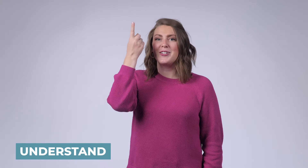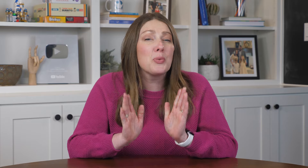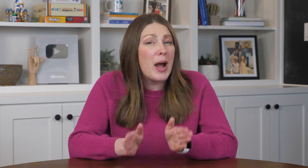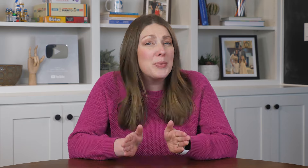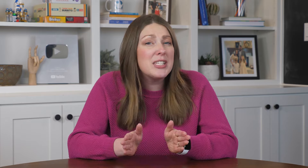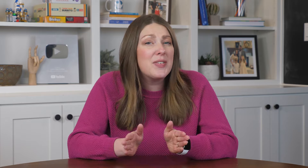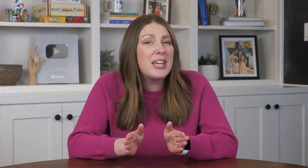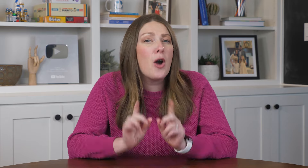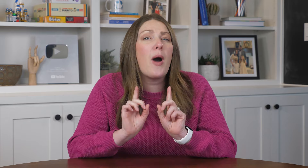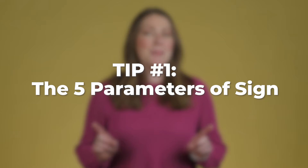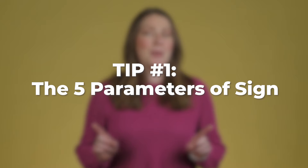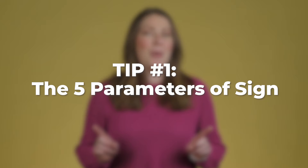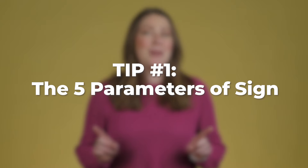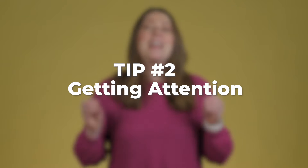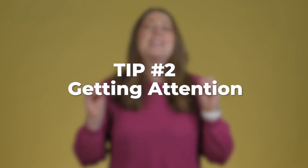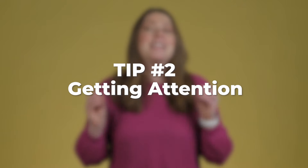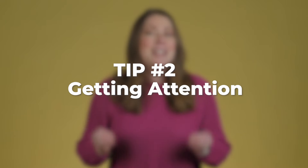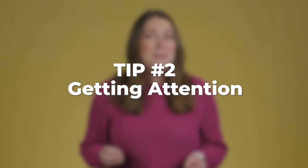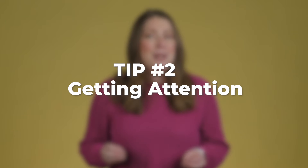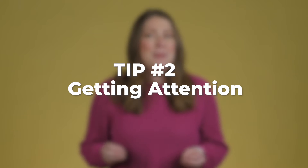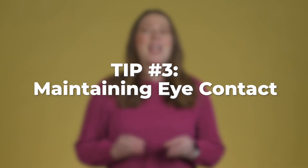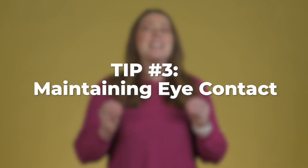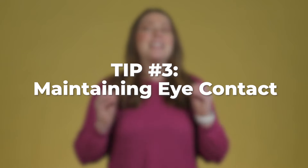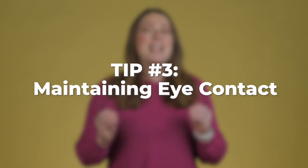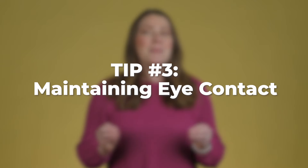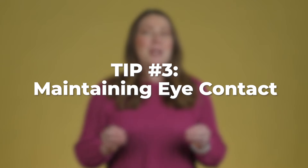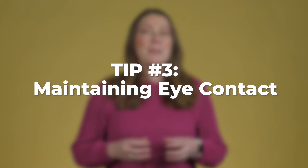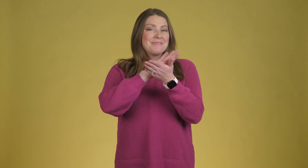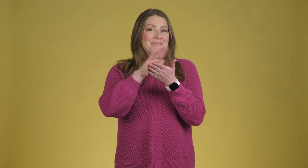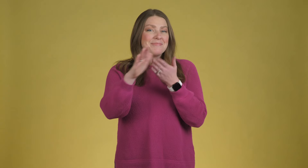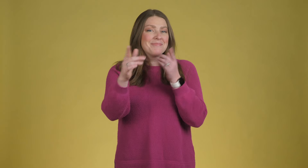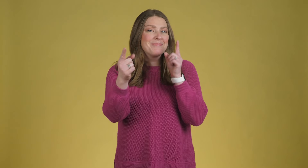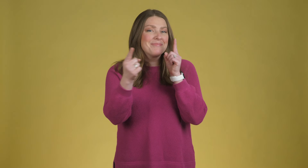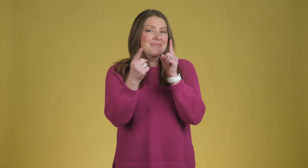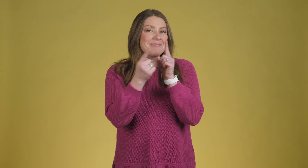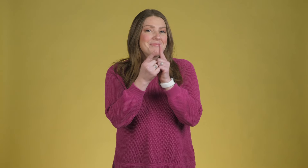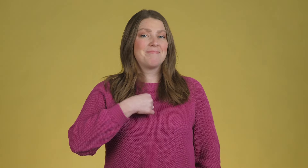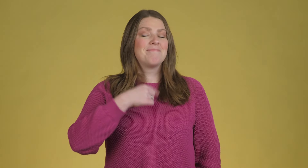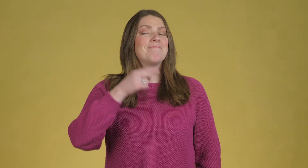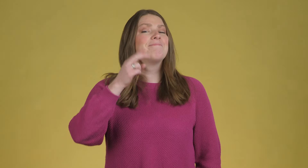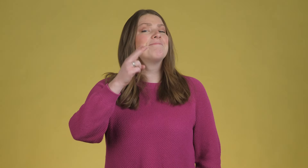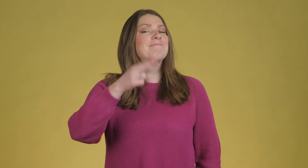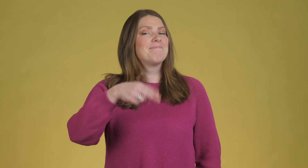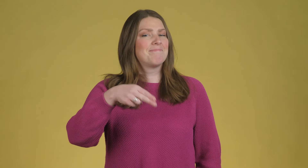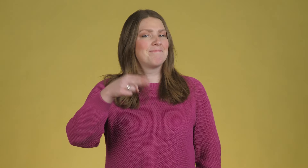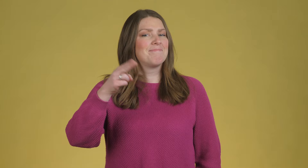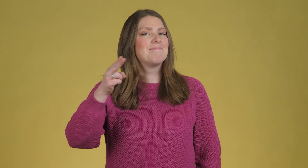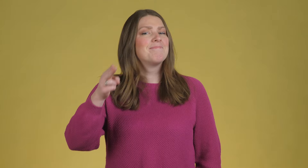Throughout this video, I'm going to give you tips and practical phrases to actually use these signs.